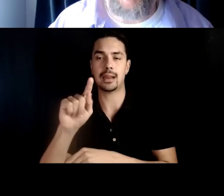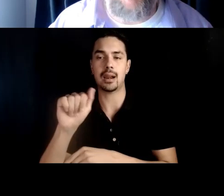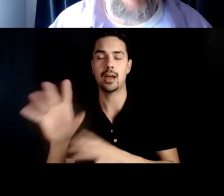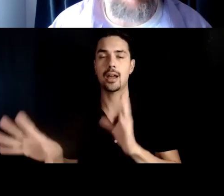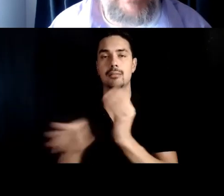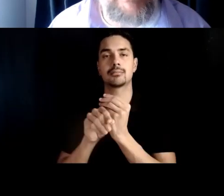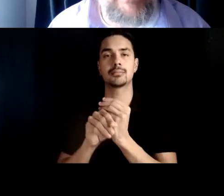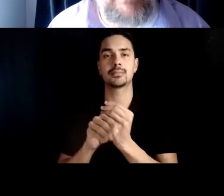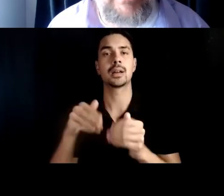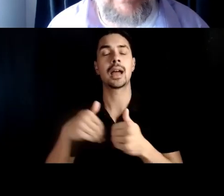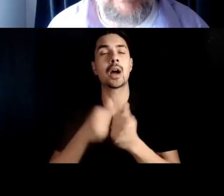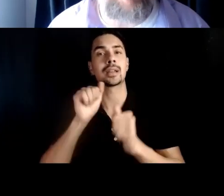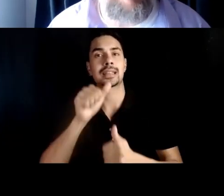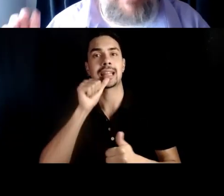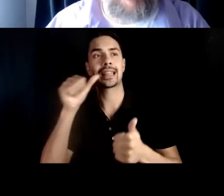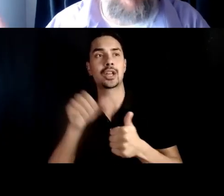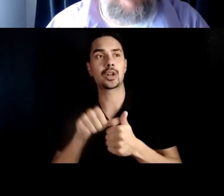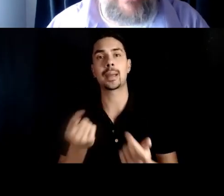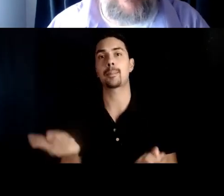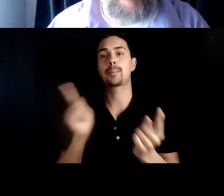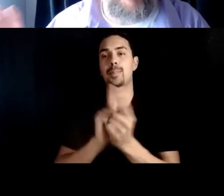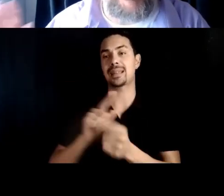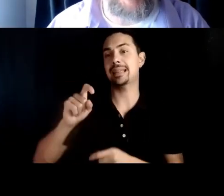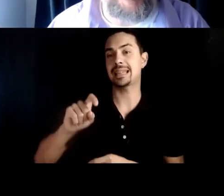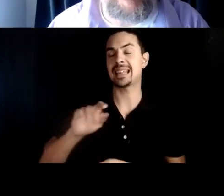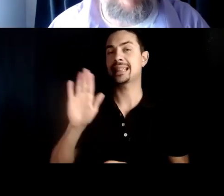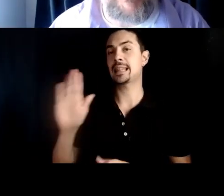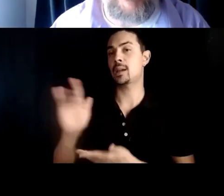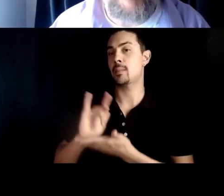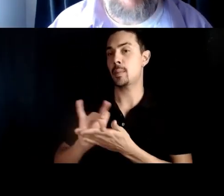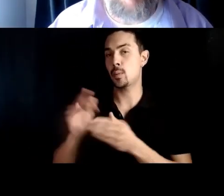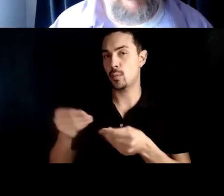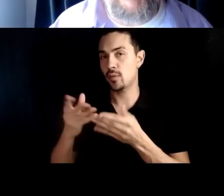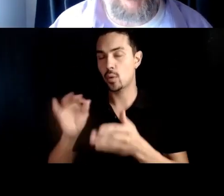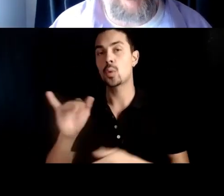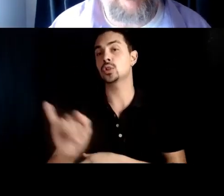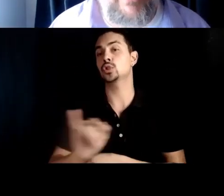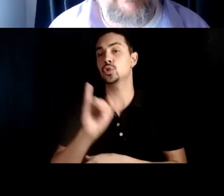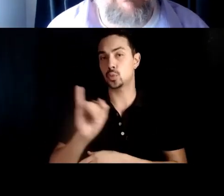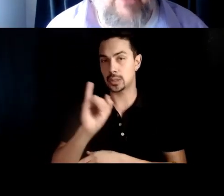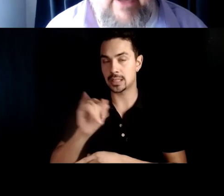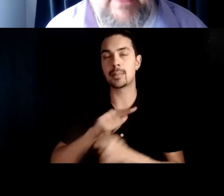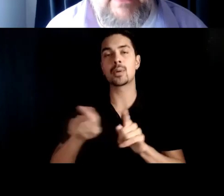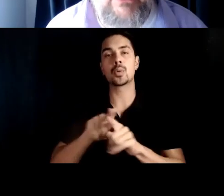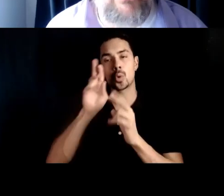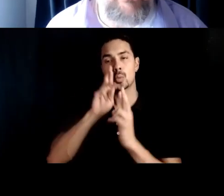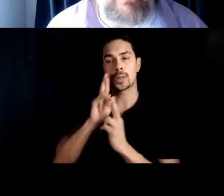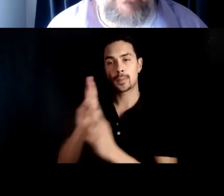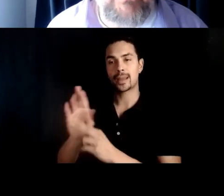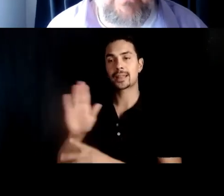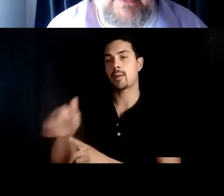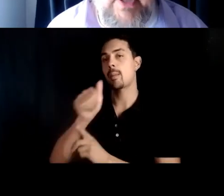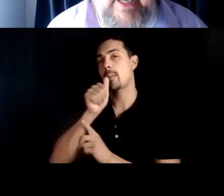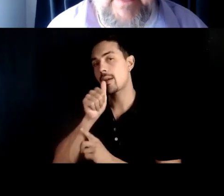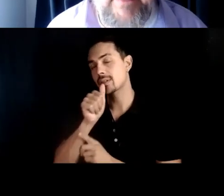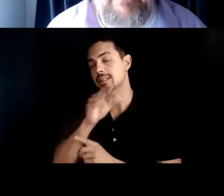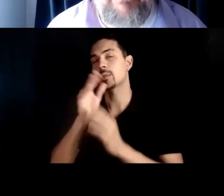how can the letter meet the needs of the medical provider or the insurance company, but also respect the privacy or the request from the client?